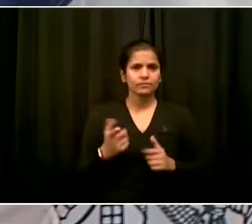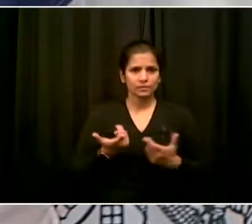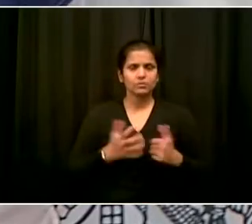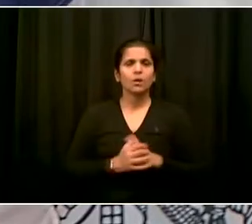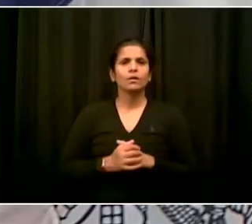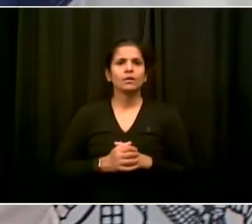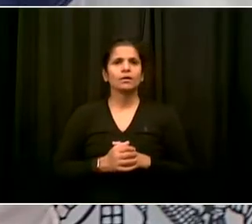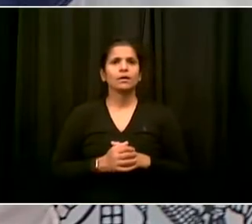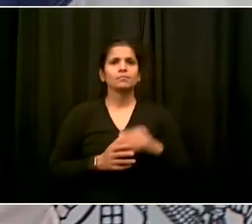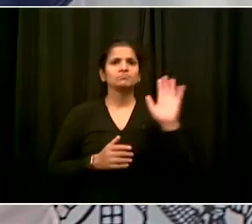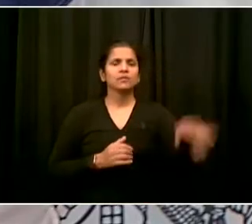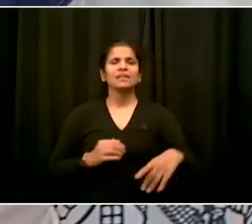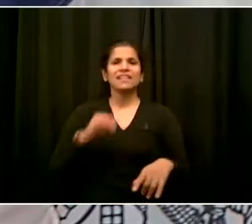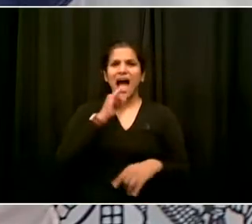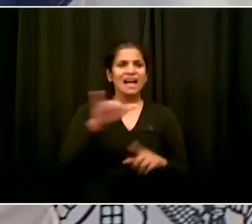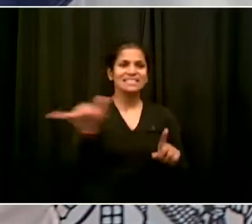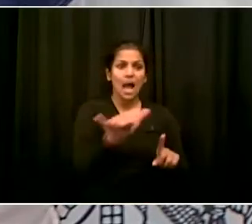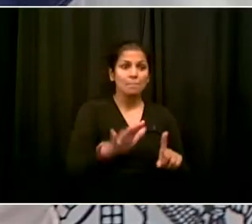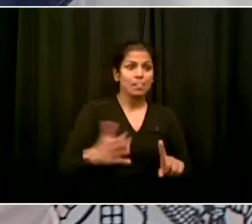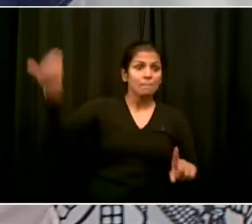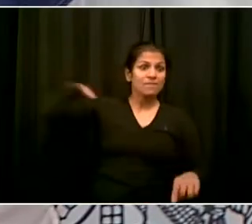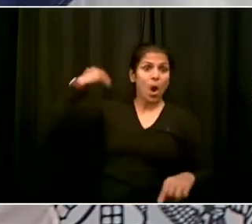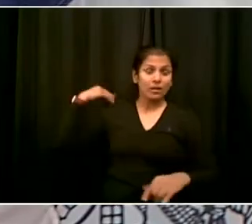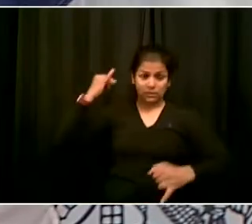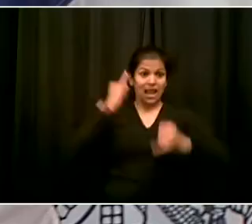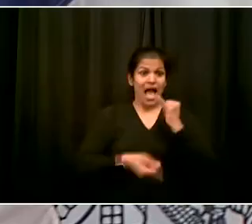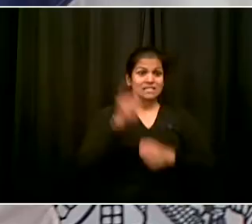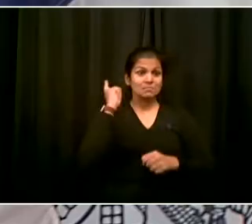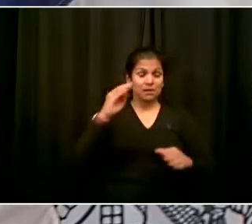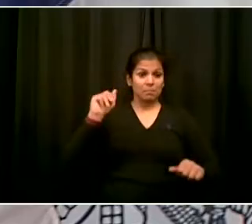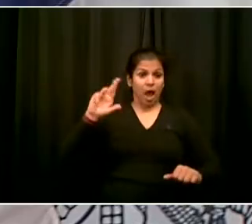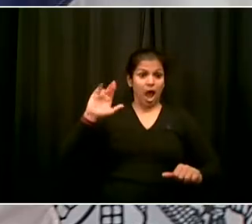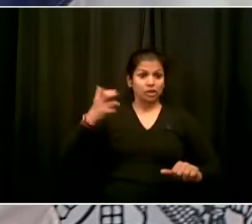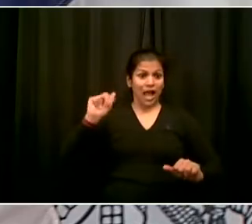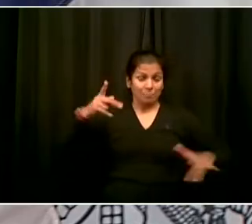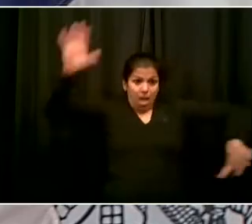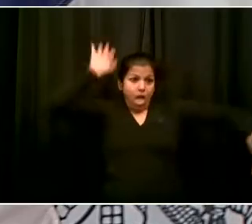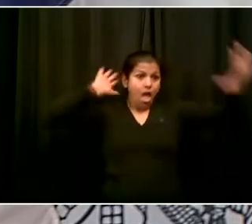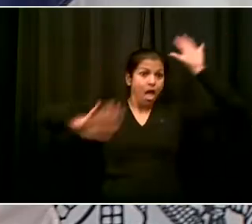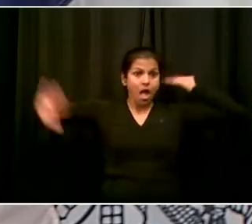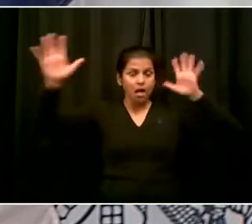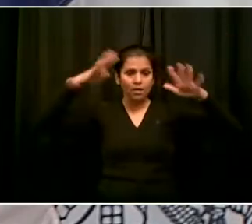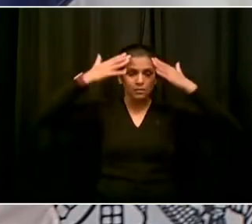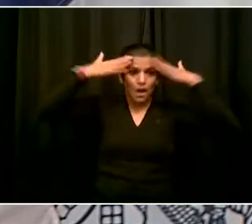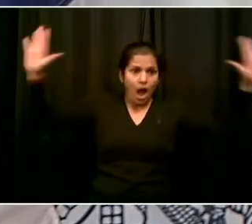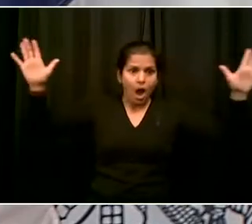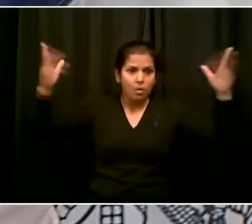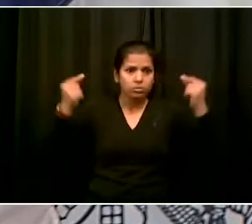NEXT. BUT IT IS CLEARLY, CLEARLY A MESSAGE THAT EVERYONE NEEDS TOTO